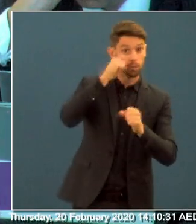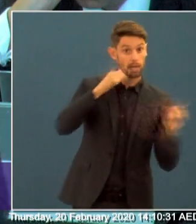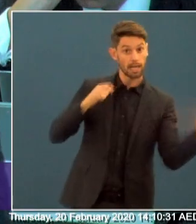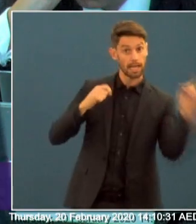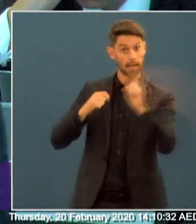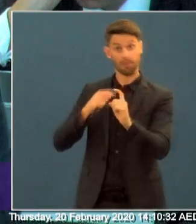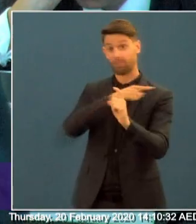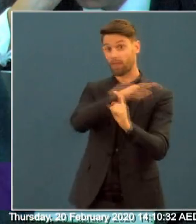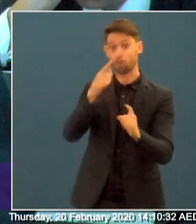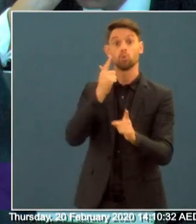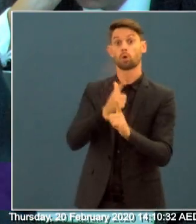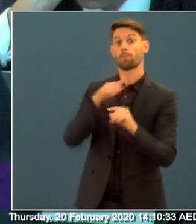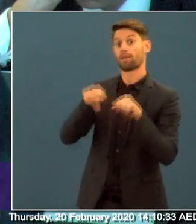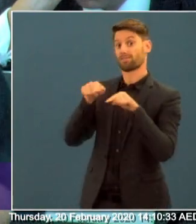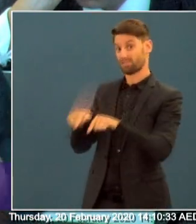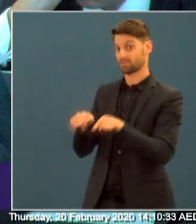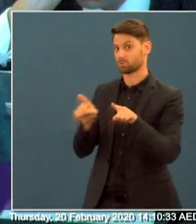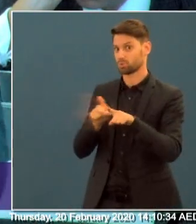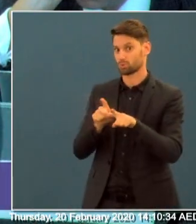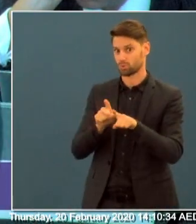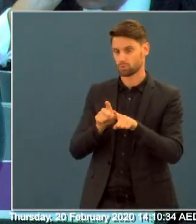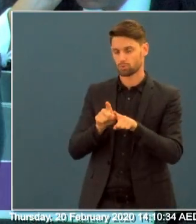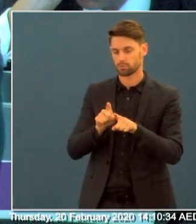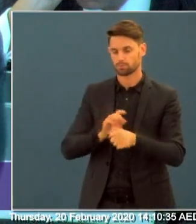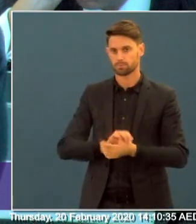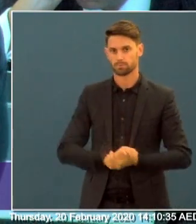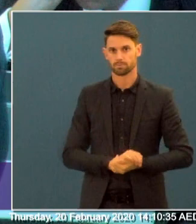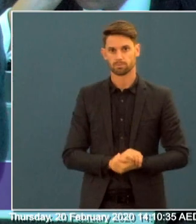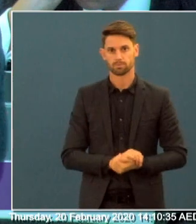This — in contrast to your communique,